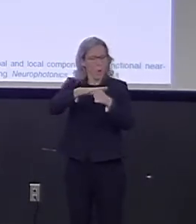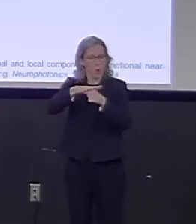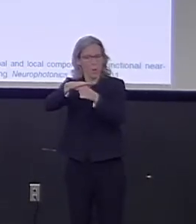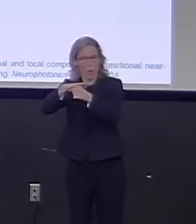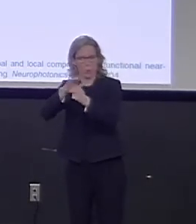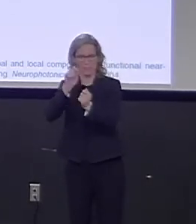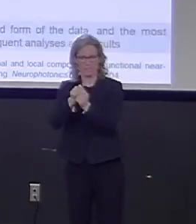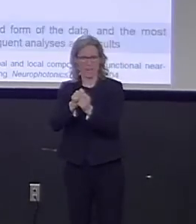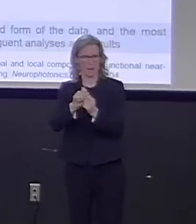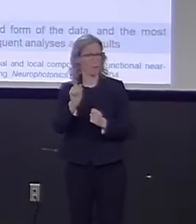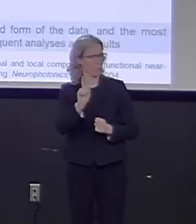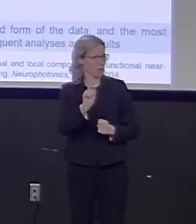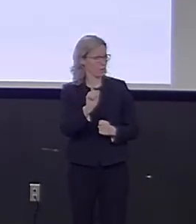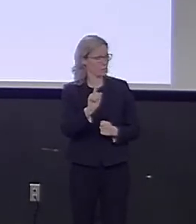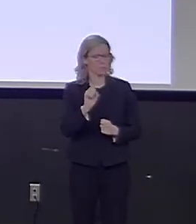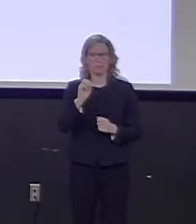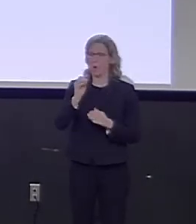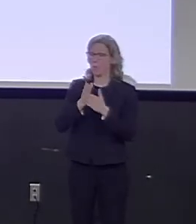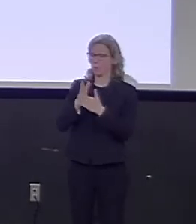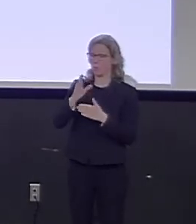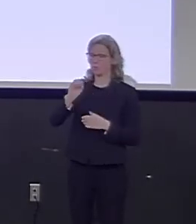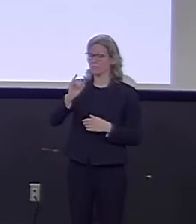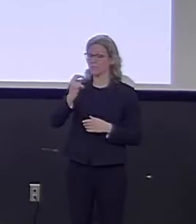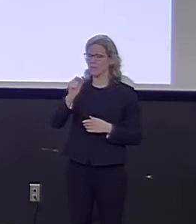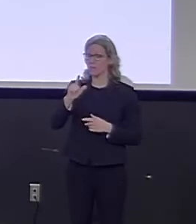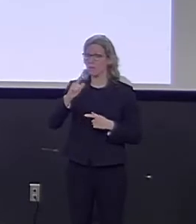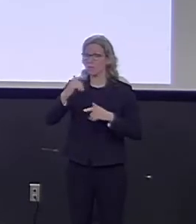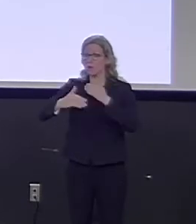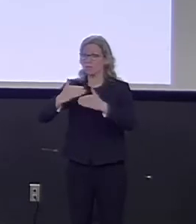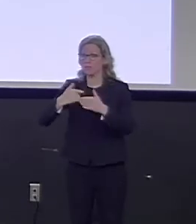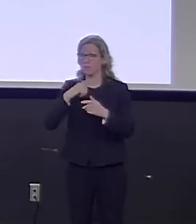So by signal processing, we can end up using both signals.